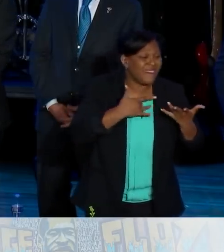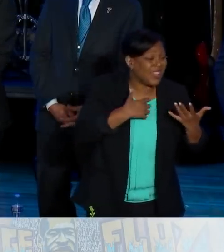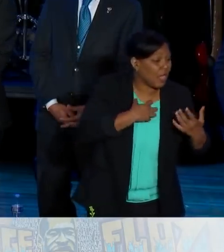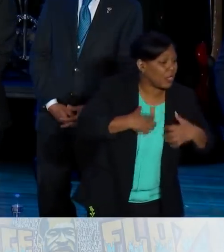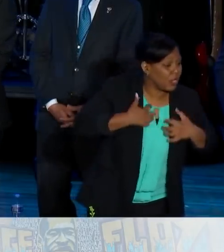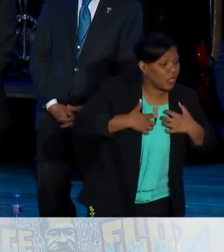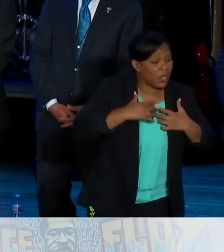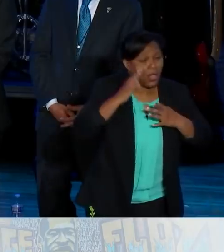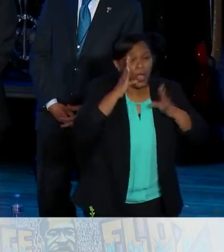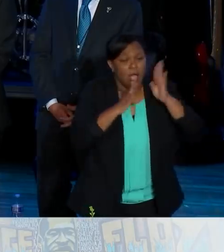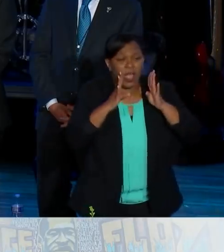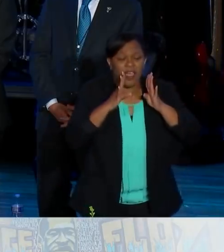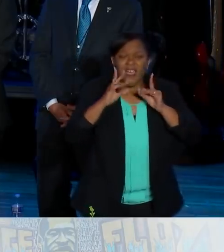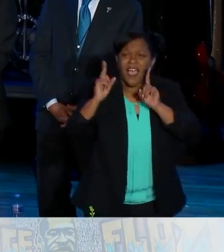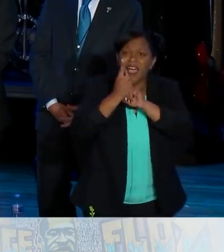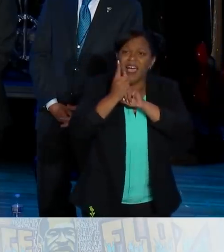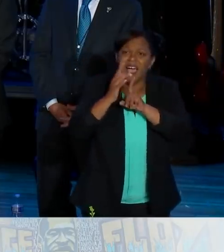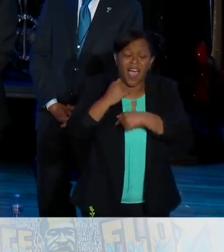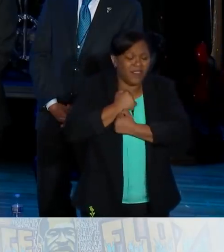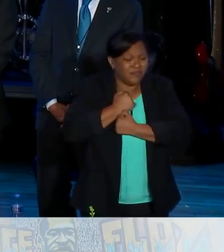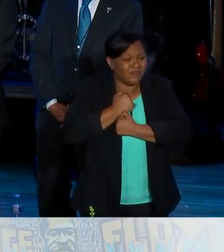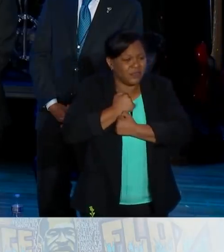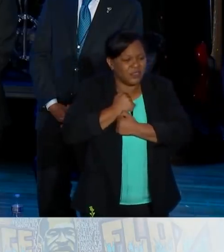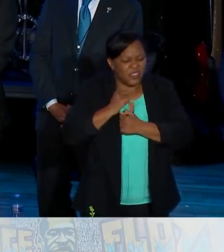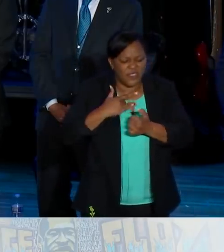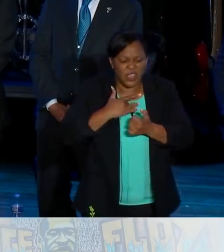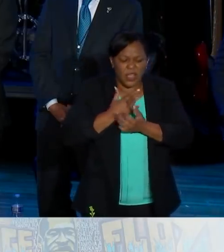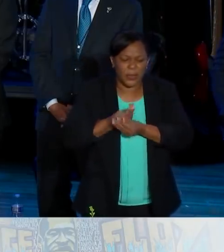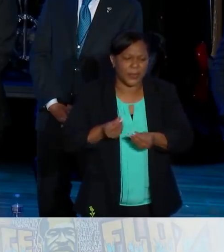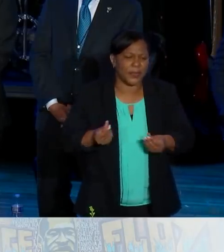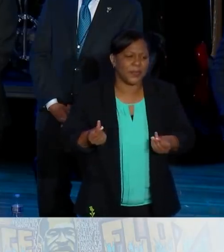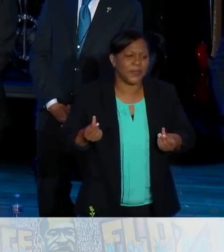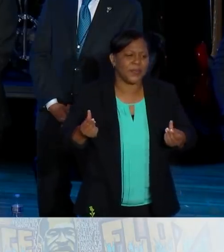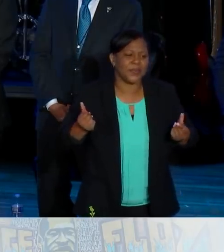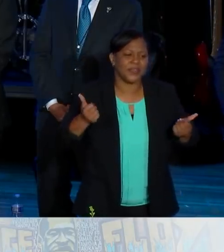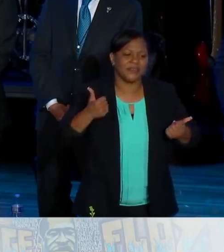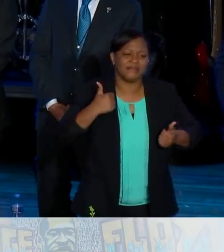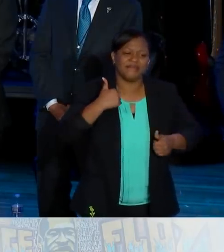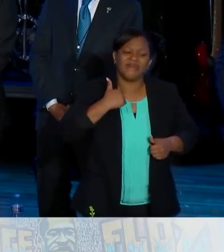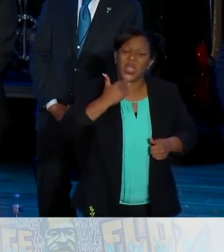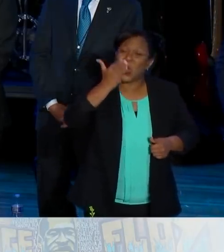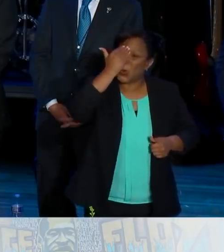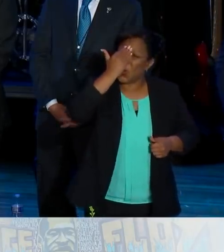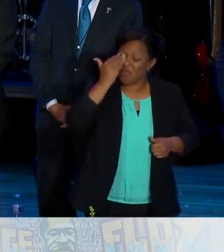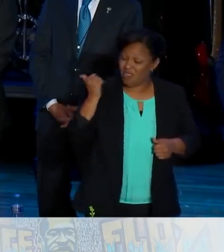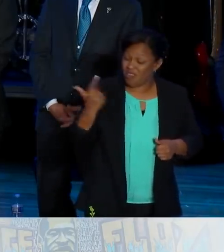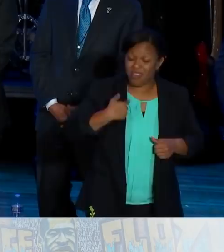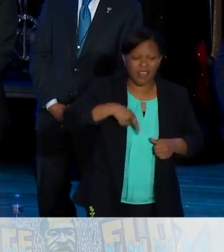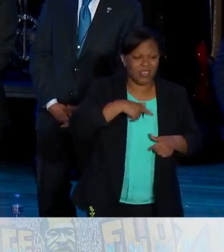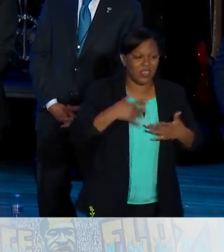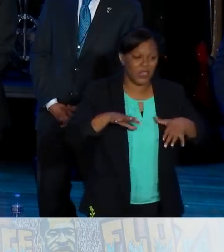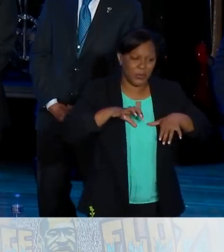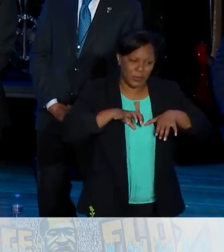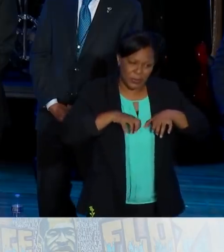ANY PROBLEMS YOU HAD, ANY CONCERNS YOU HAD WOULD GO AWAY. SO WHILE WE'RE ALL GRIEVING, I